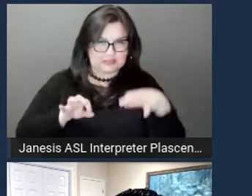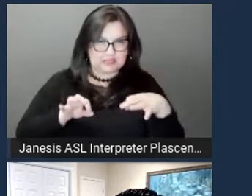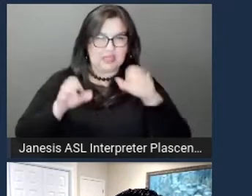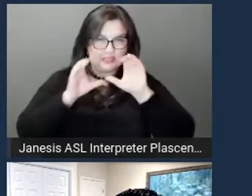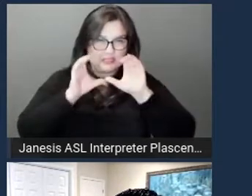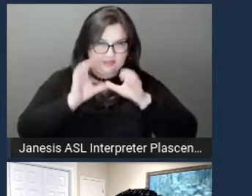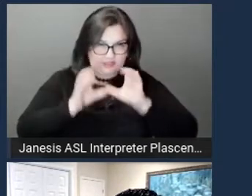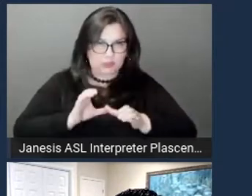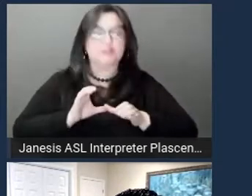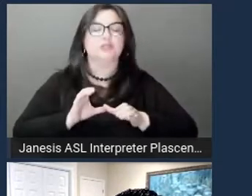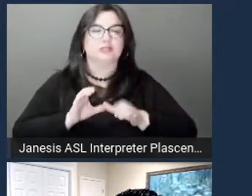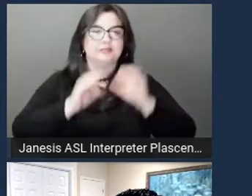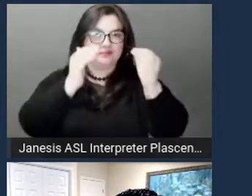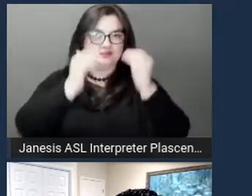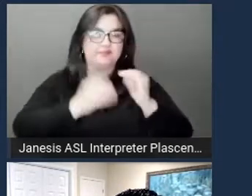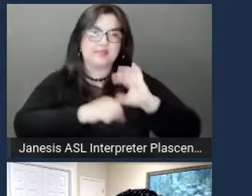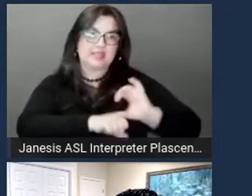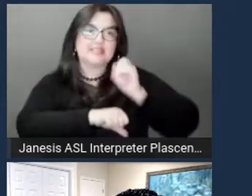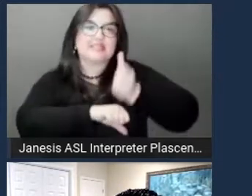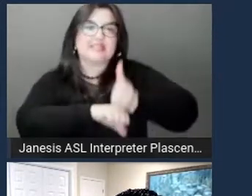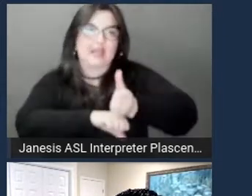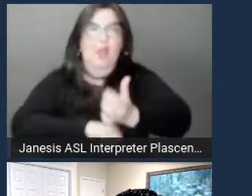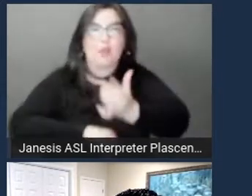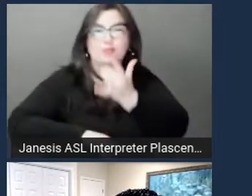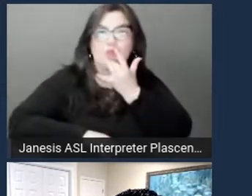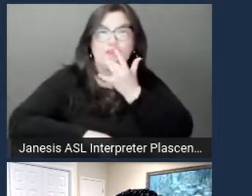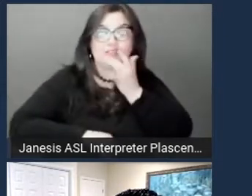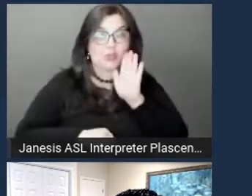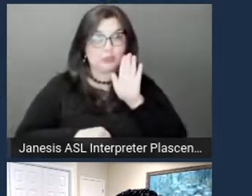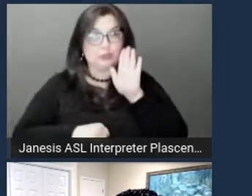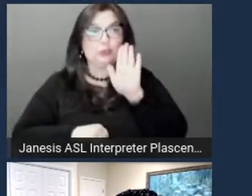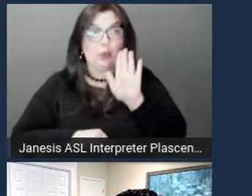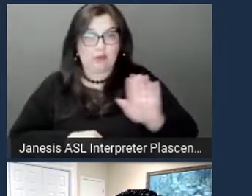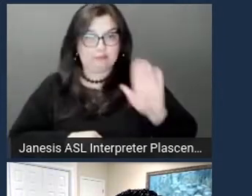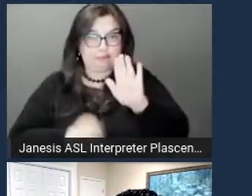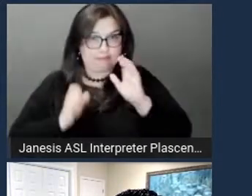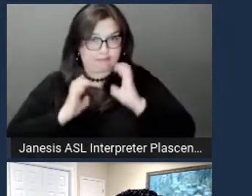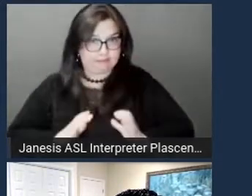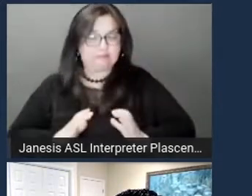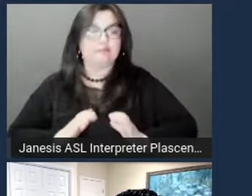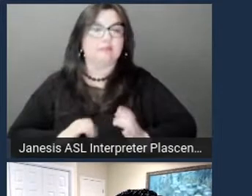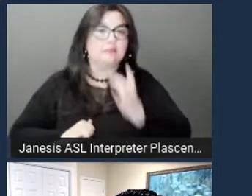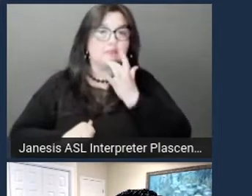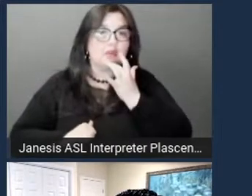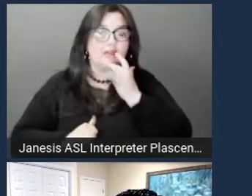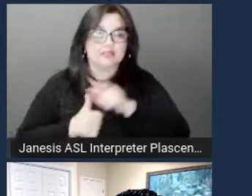Second, setting up the preferences, your preferences. And third and final step is going through